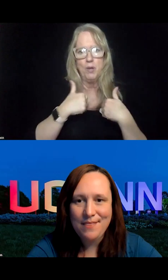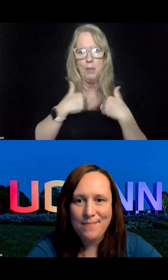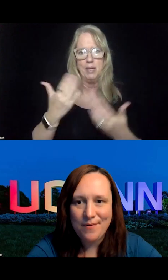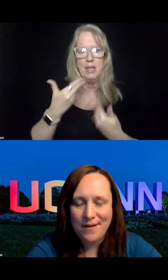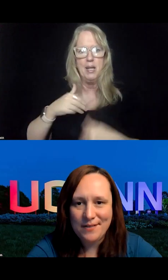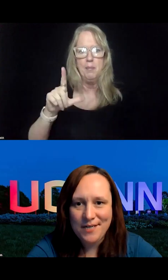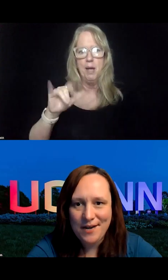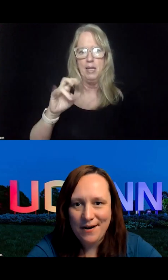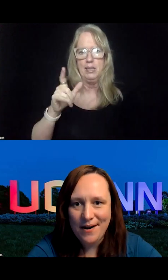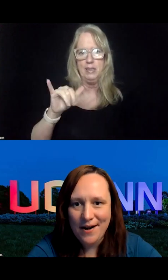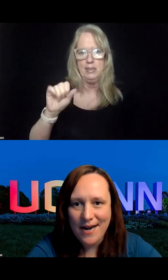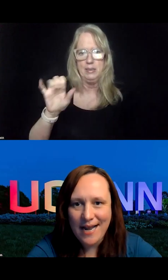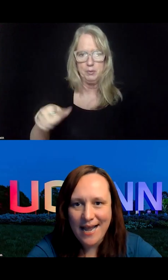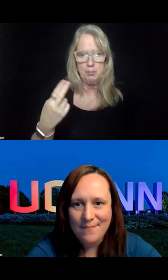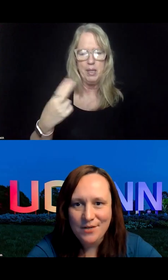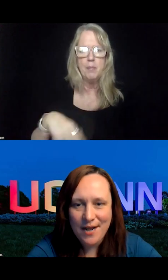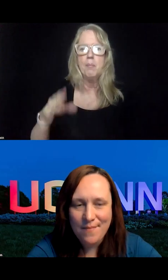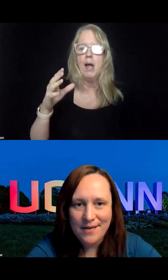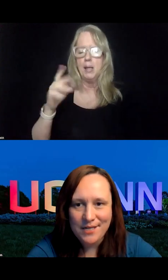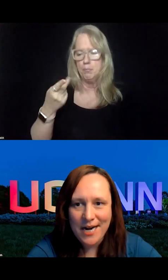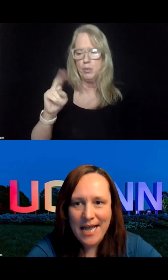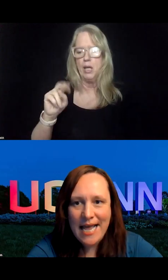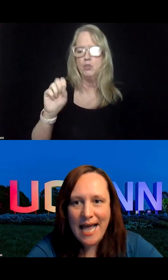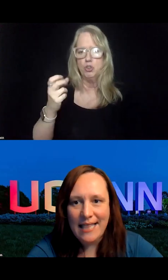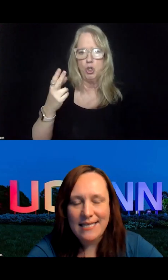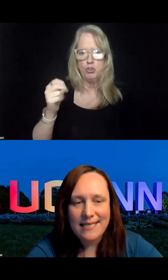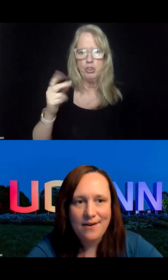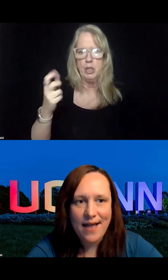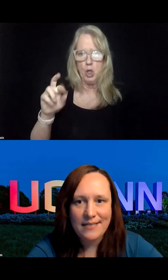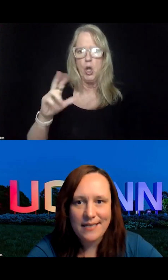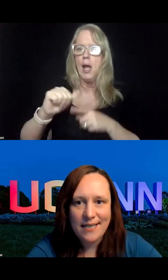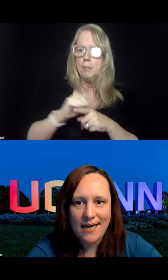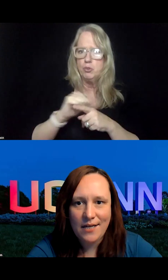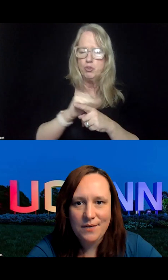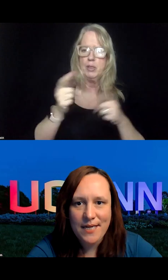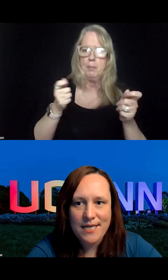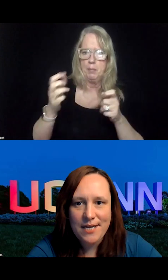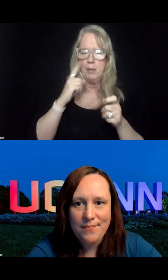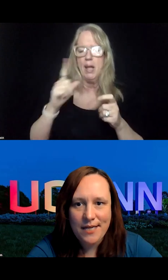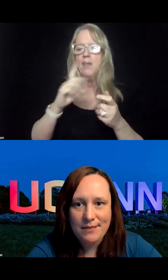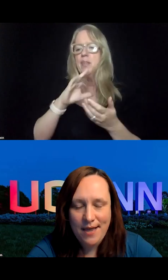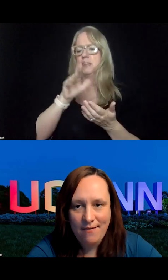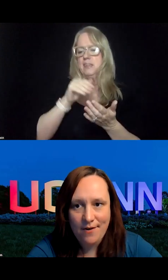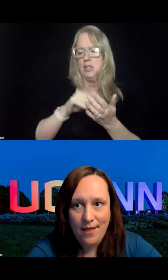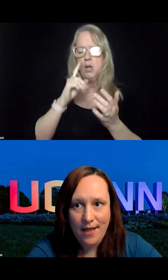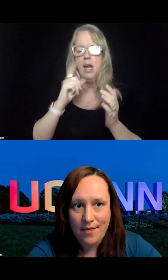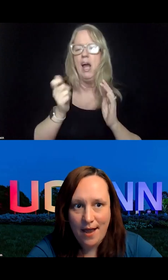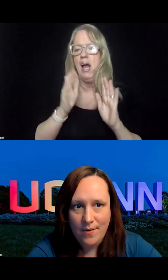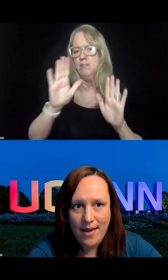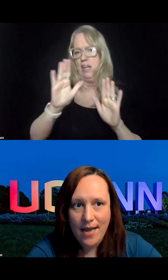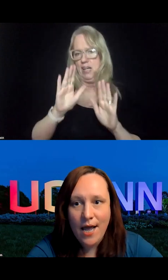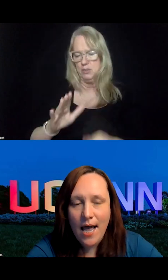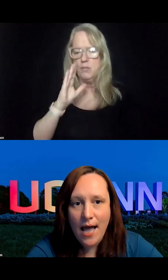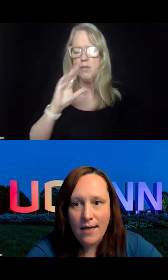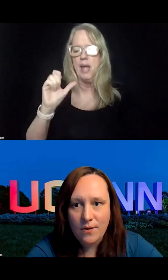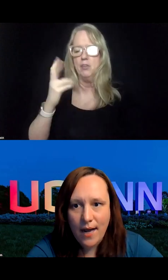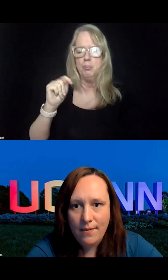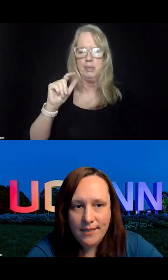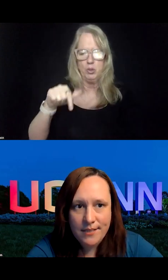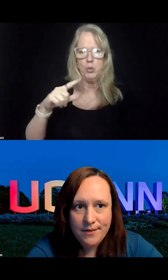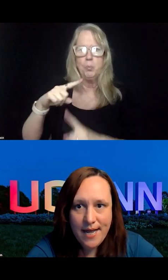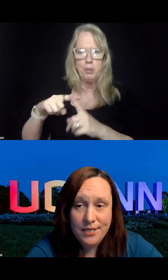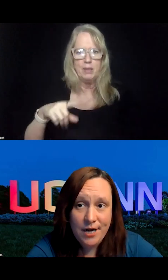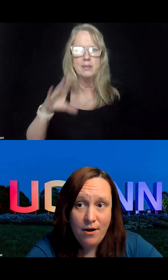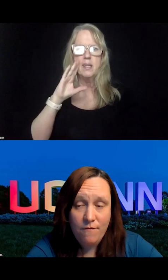I AM SHE, HER AND HER AND I AM A TRAINING MANAGER. I WANT TO SHARE MY RESOURCES AND A